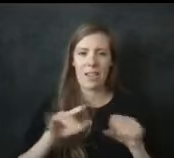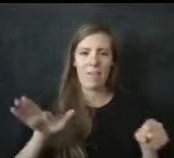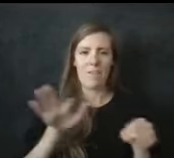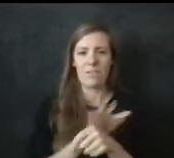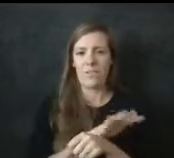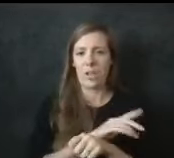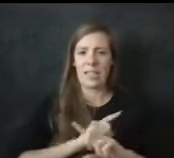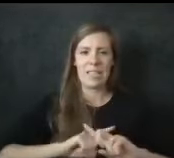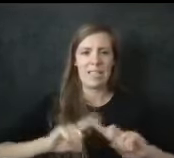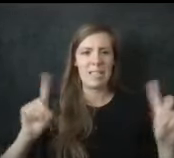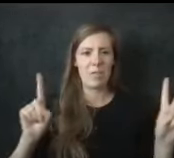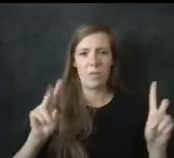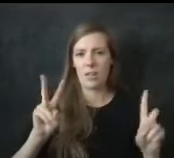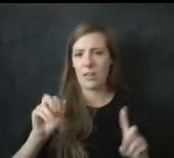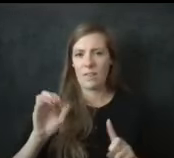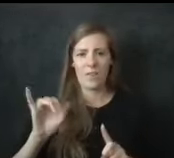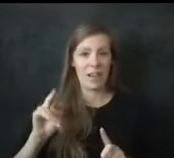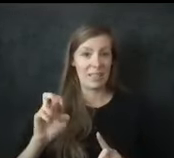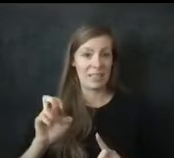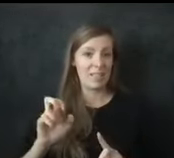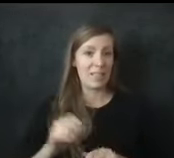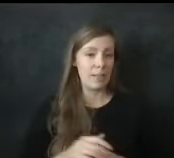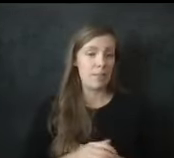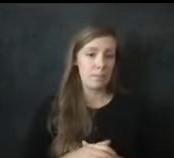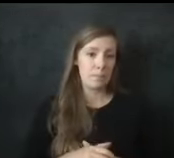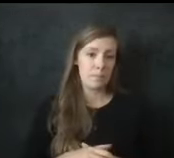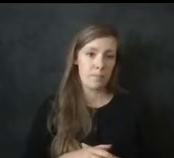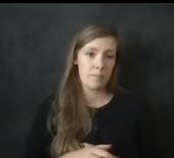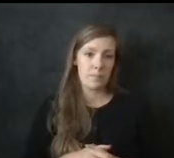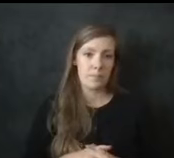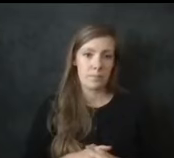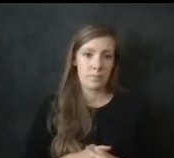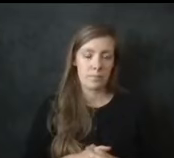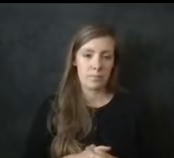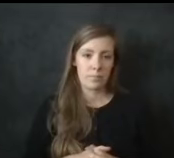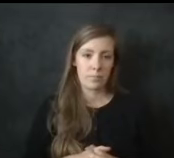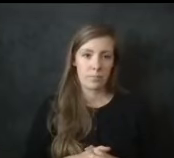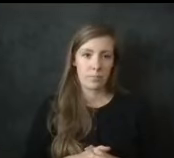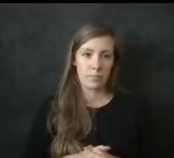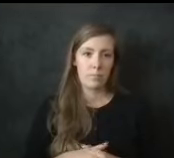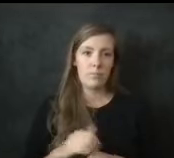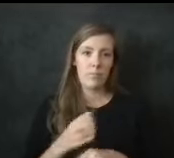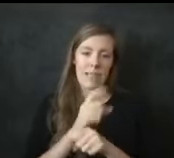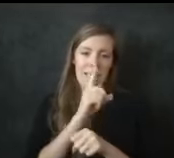it comes with different supplies, syringes, etc. Etc. To ensure that the right dose is given.